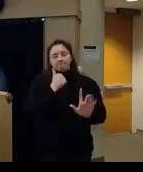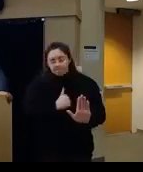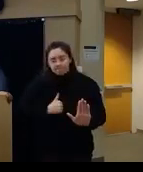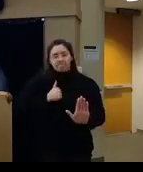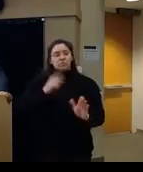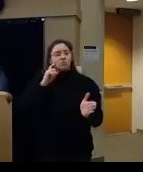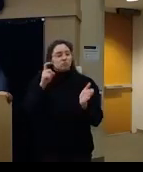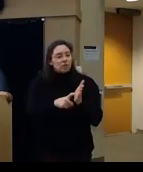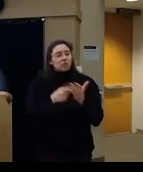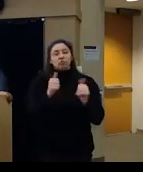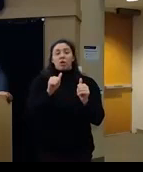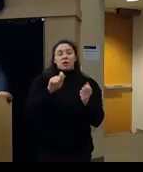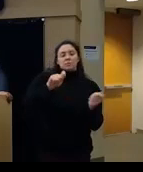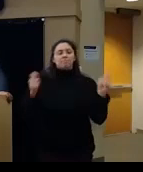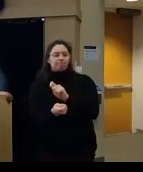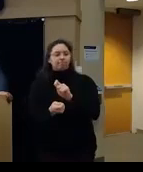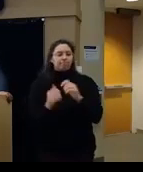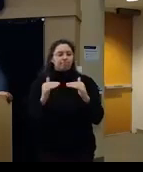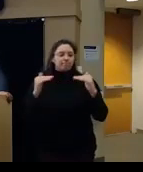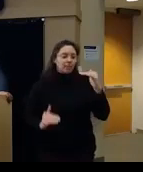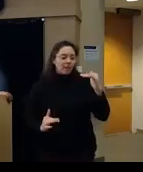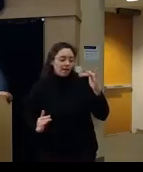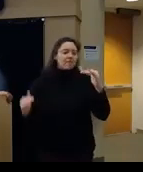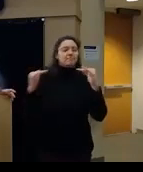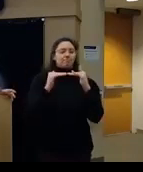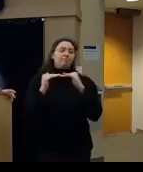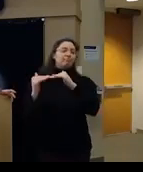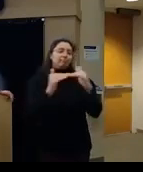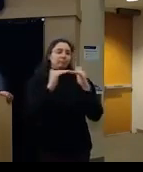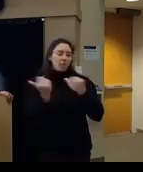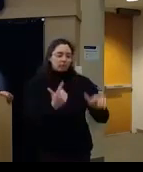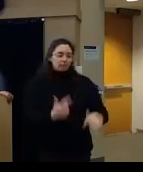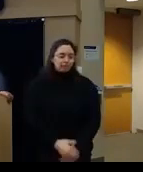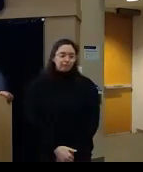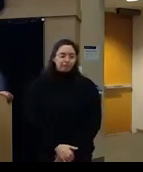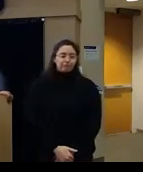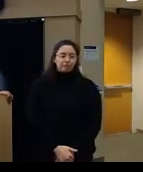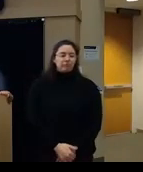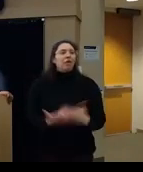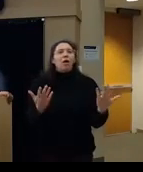as developing anti-racist policies that promote equity and mental health for all how long did that